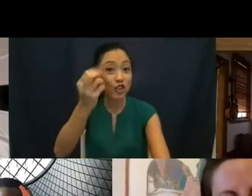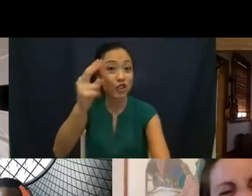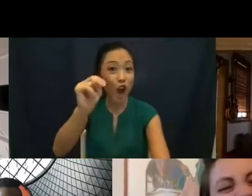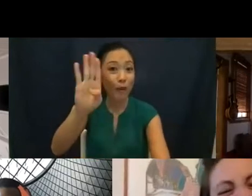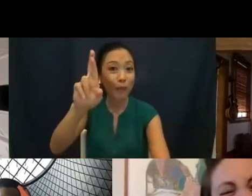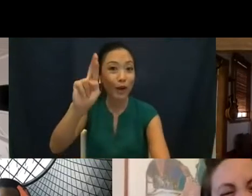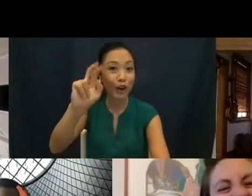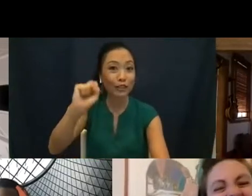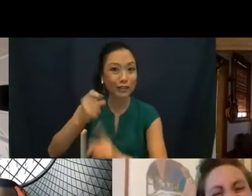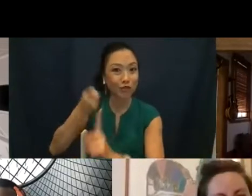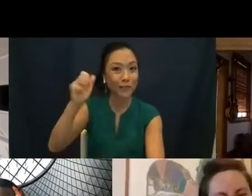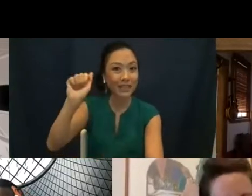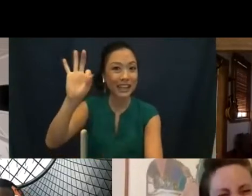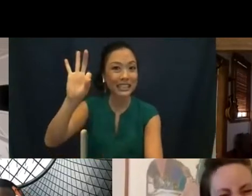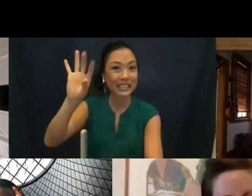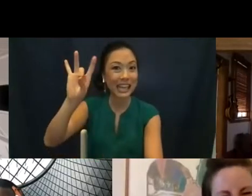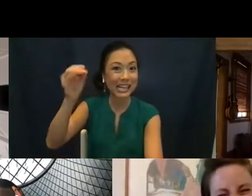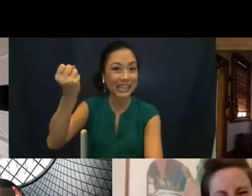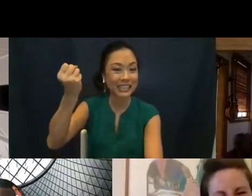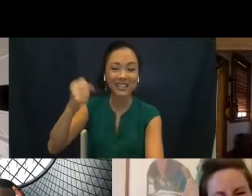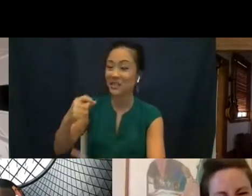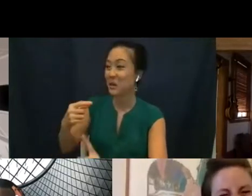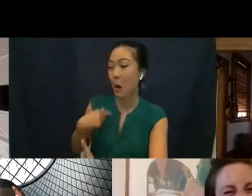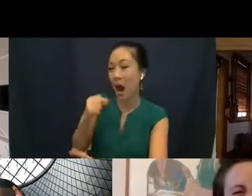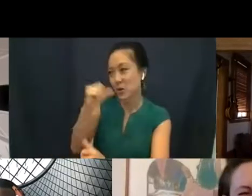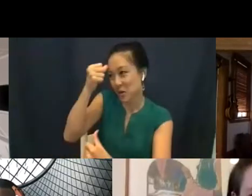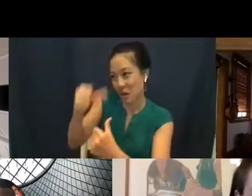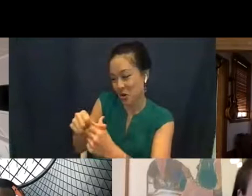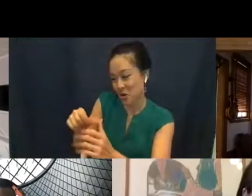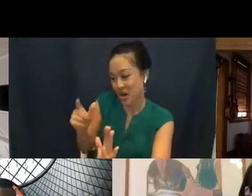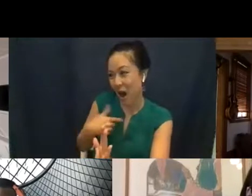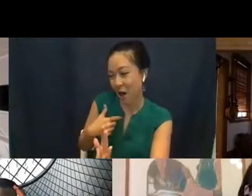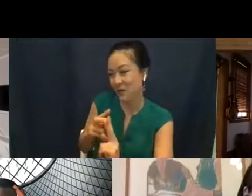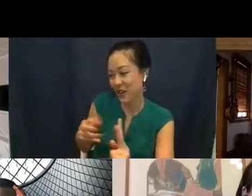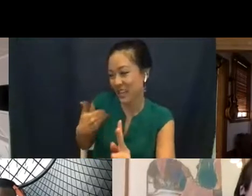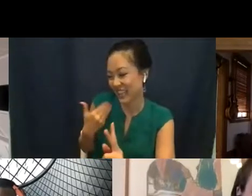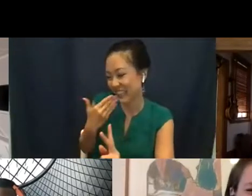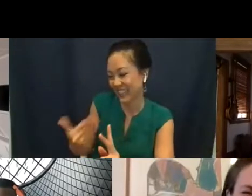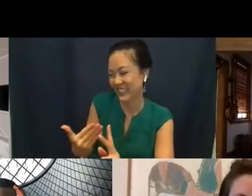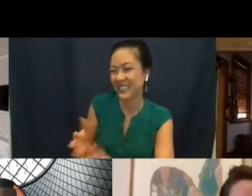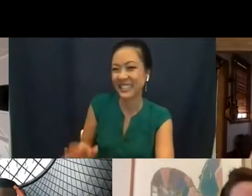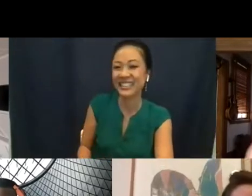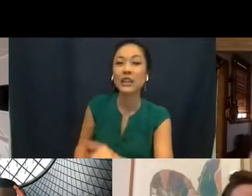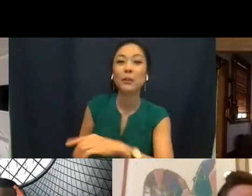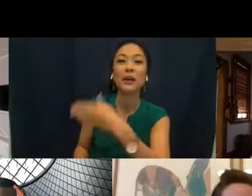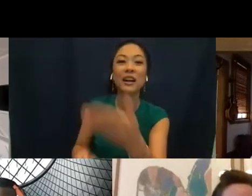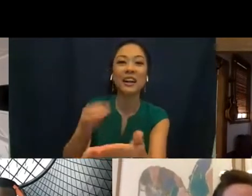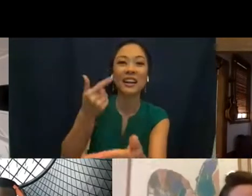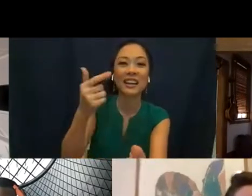I was very young. Gabri, your thoughts, please. >> GABRI CHRISTA: I have too many